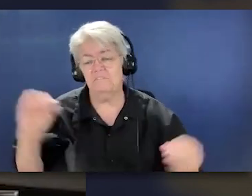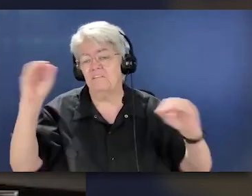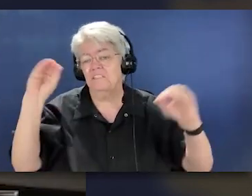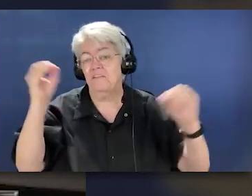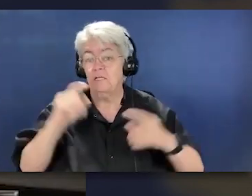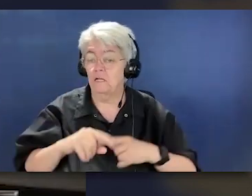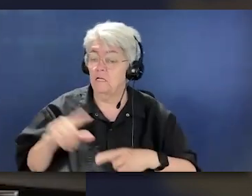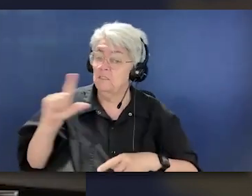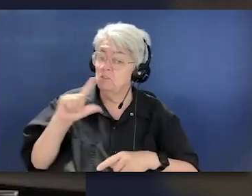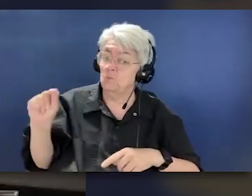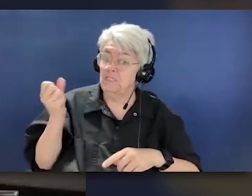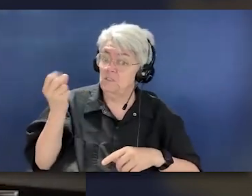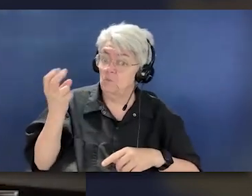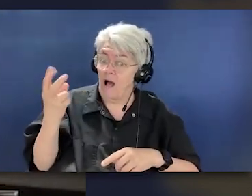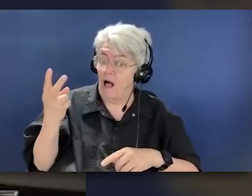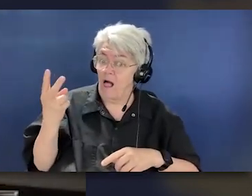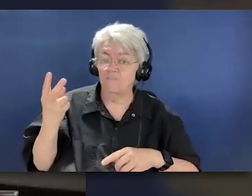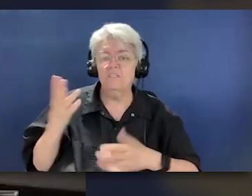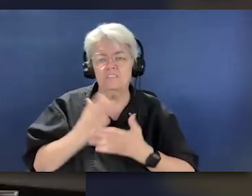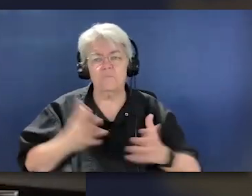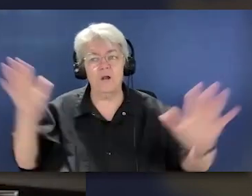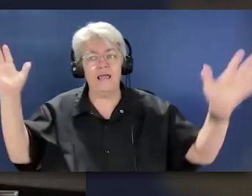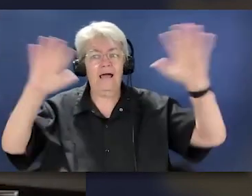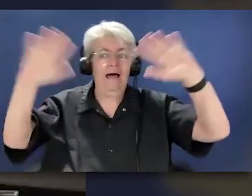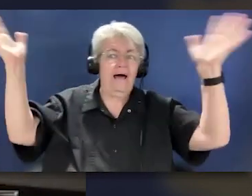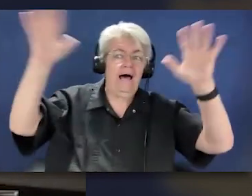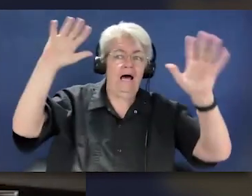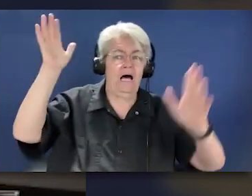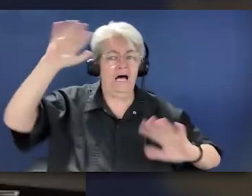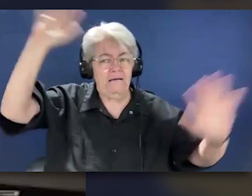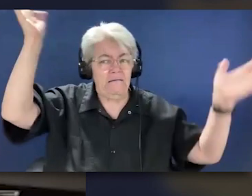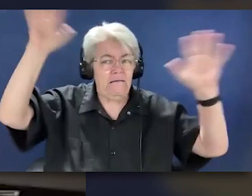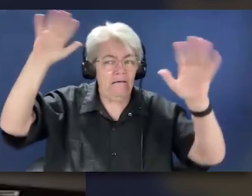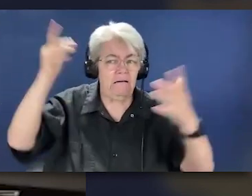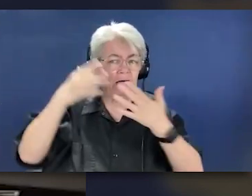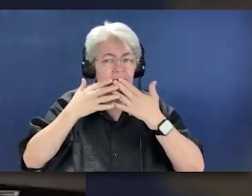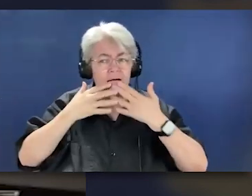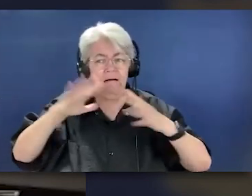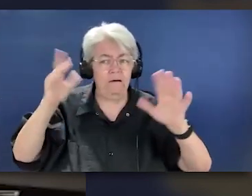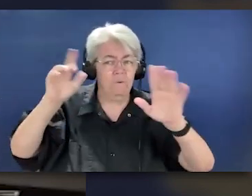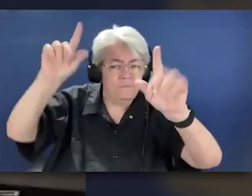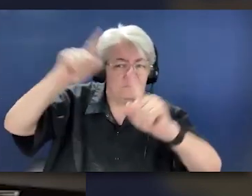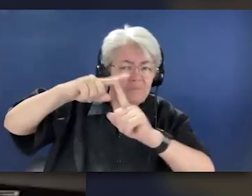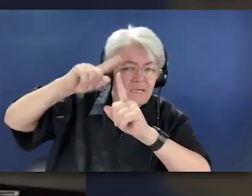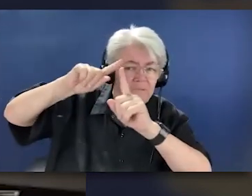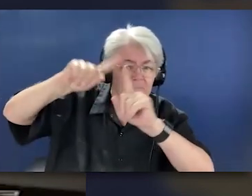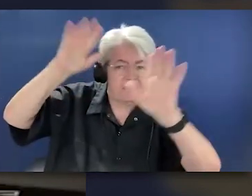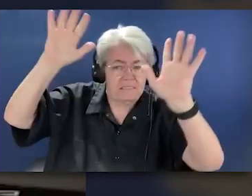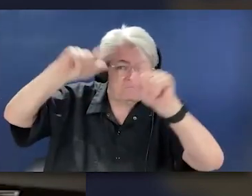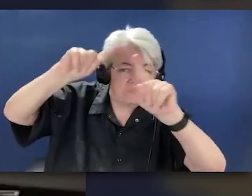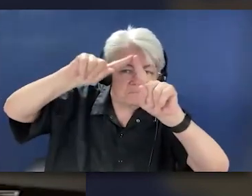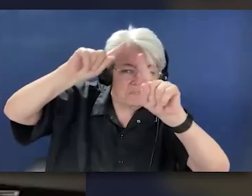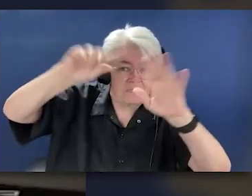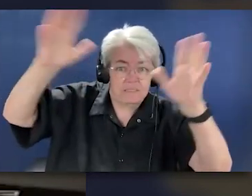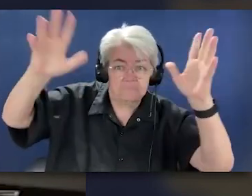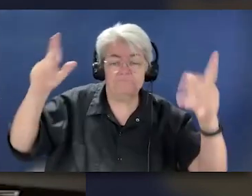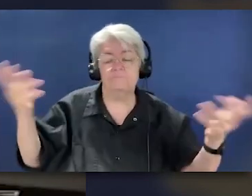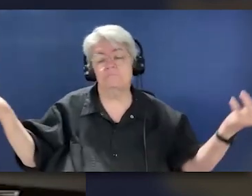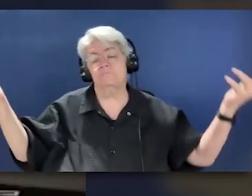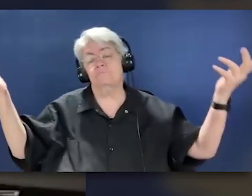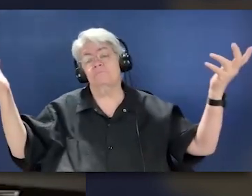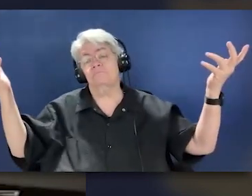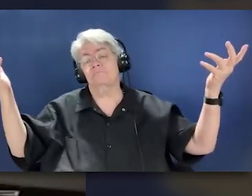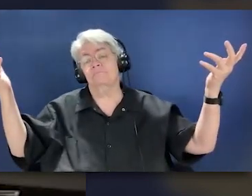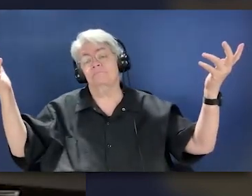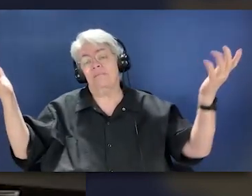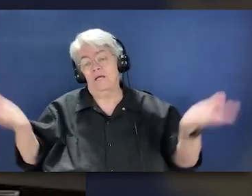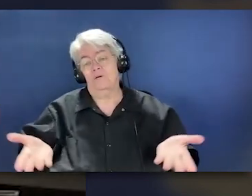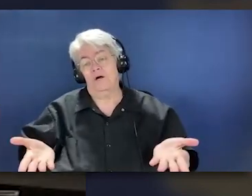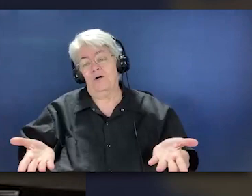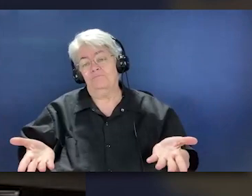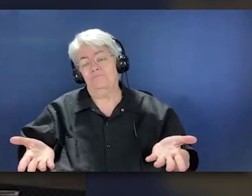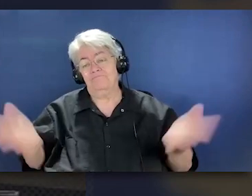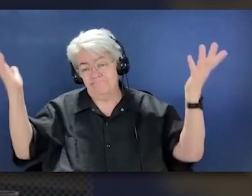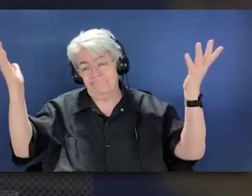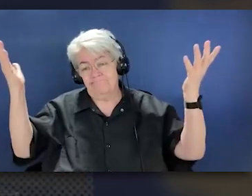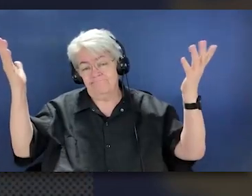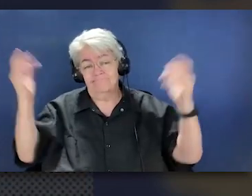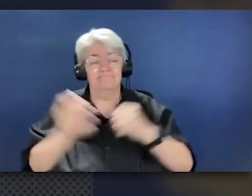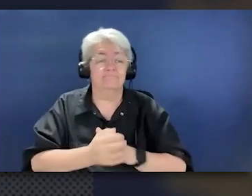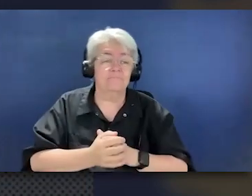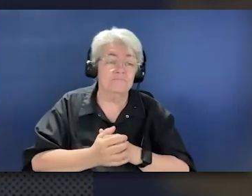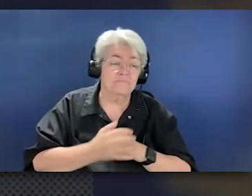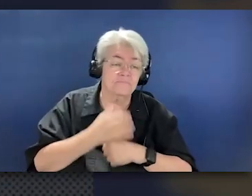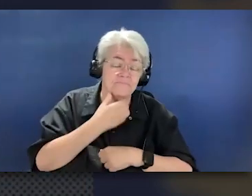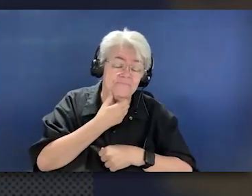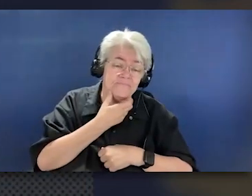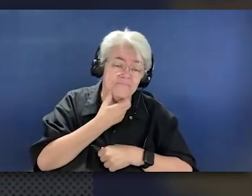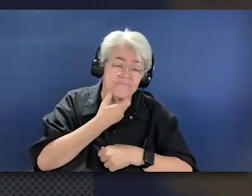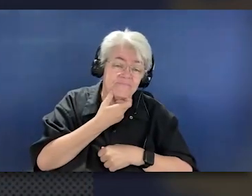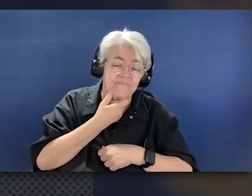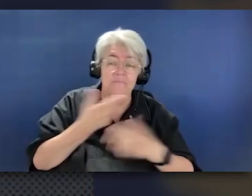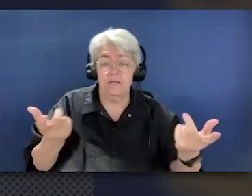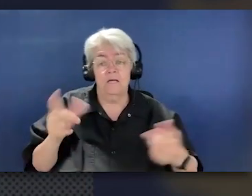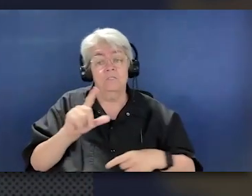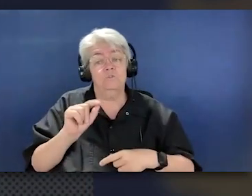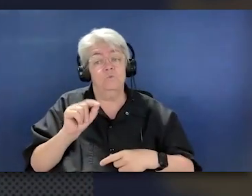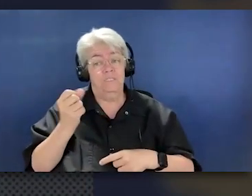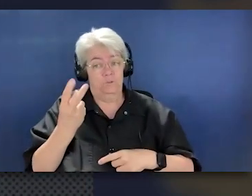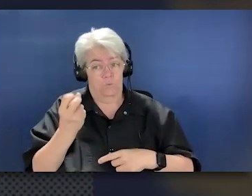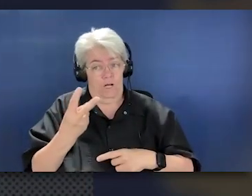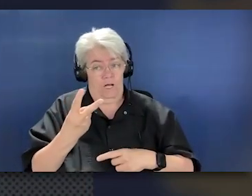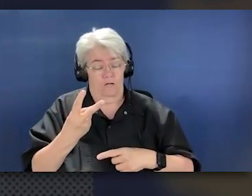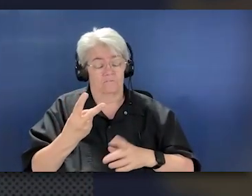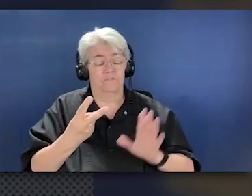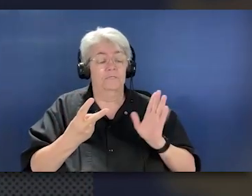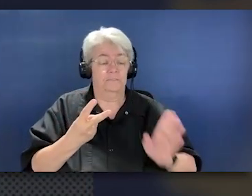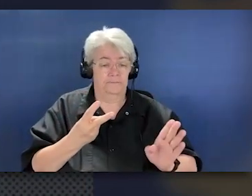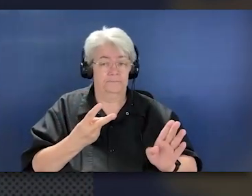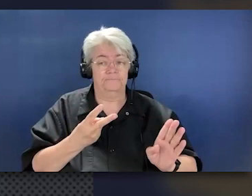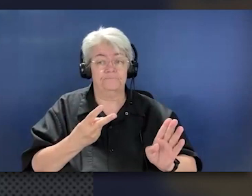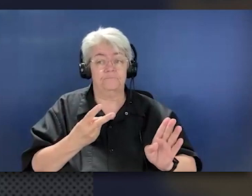waving our arms, going, "Here we are." But since 2012, what has happened is also